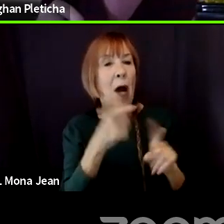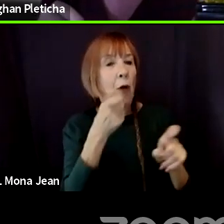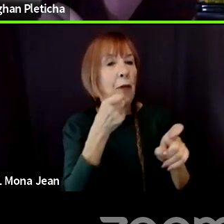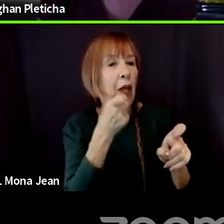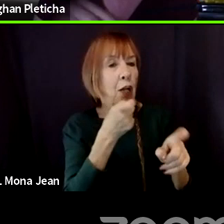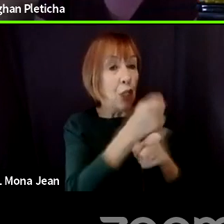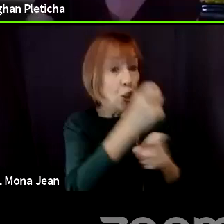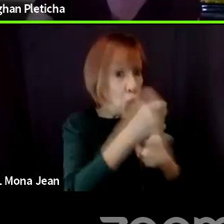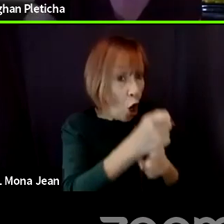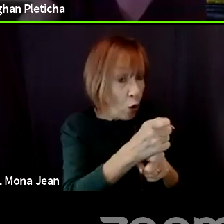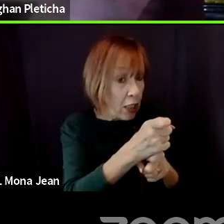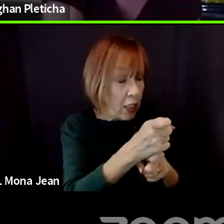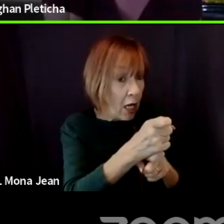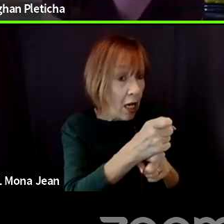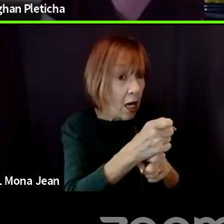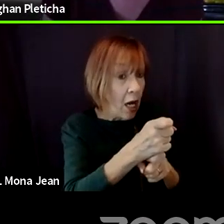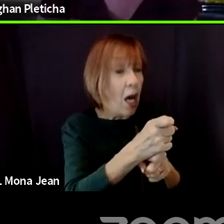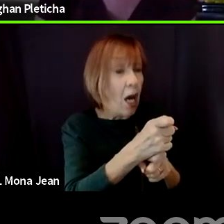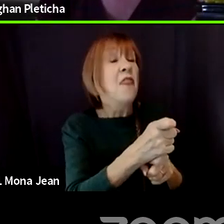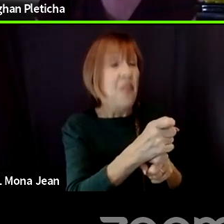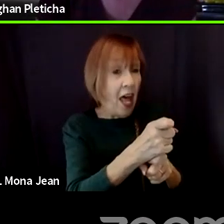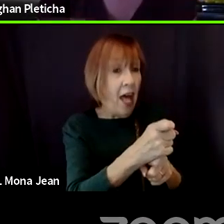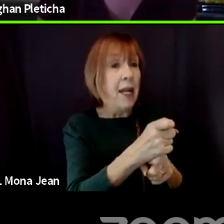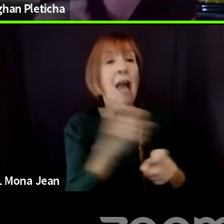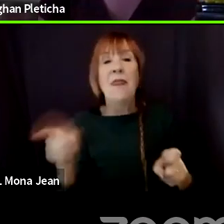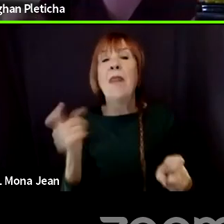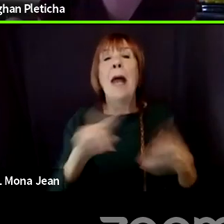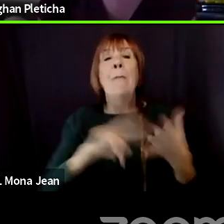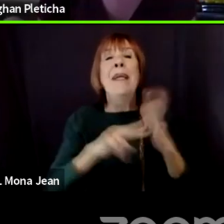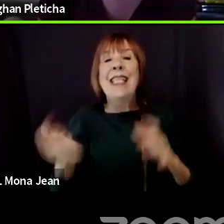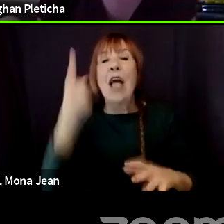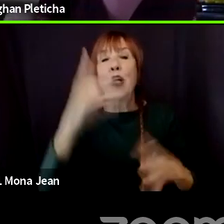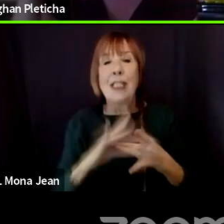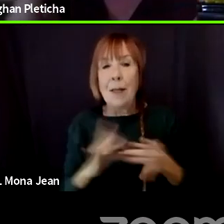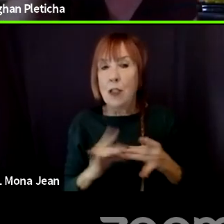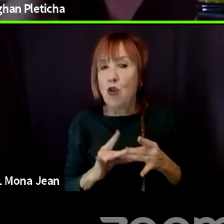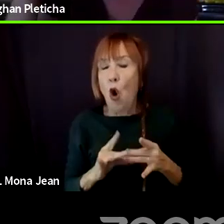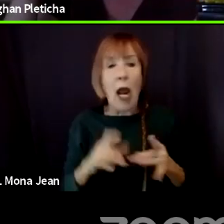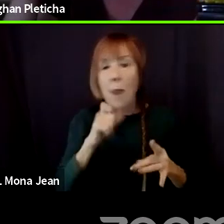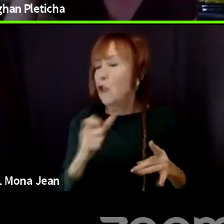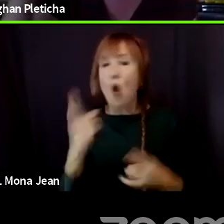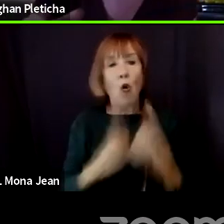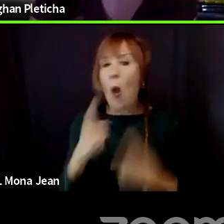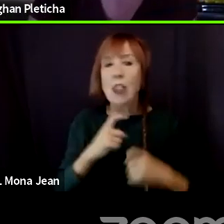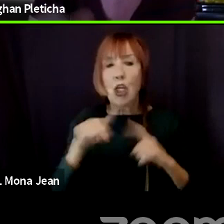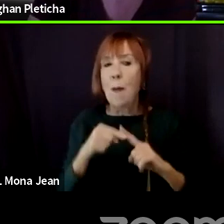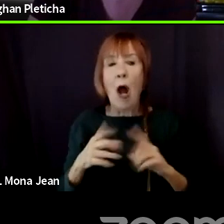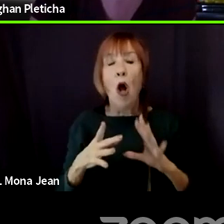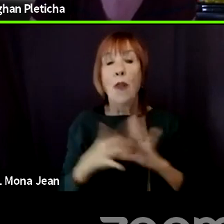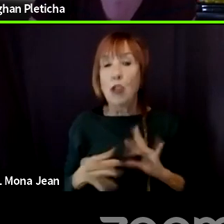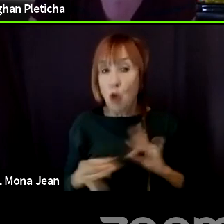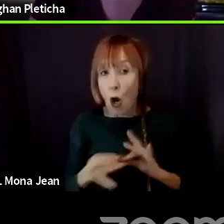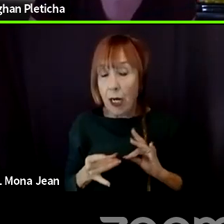is I didn't get why she went left or right. The note they're giving me is, oh, okay, so have you done a punch up,